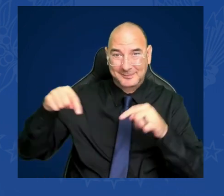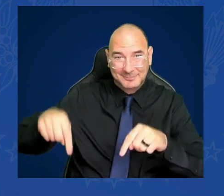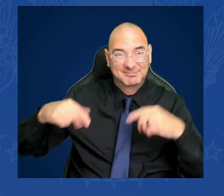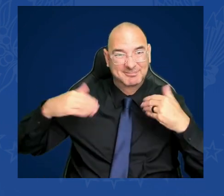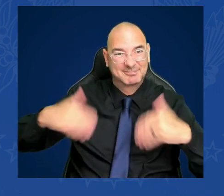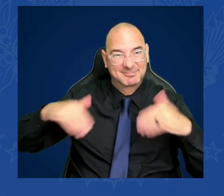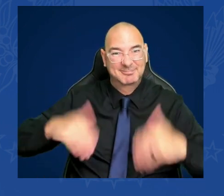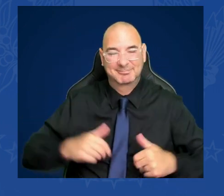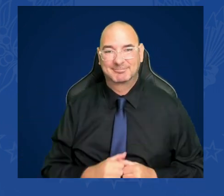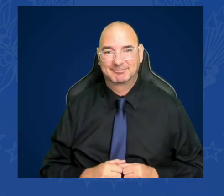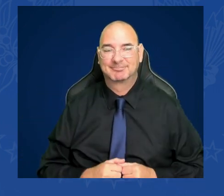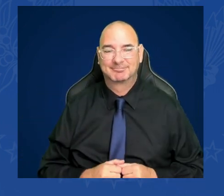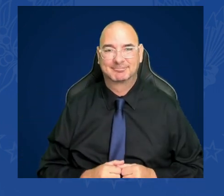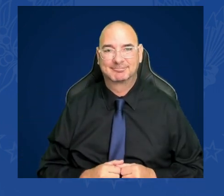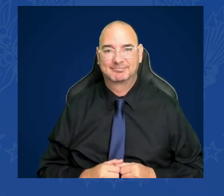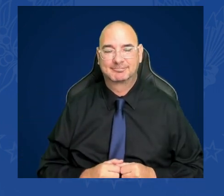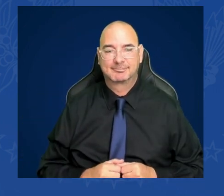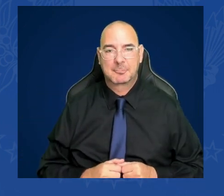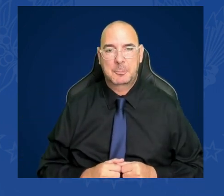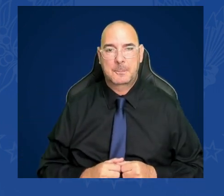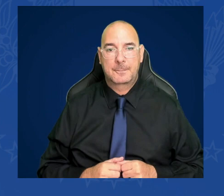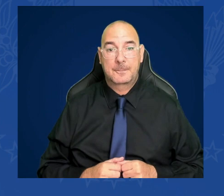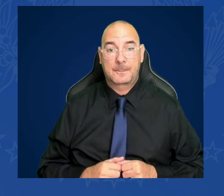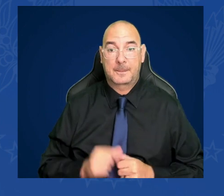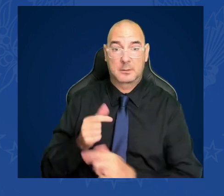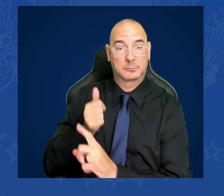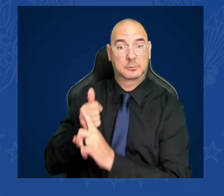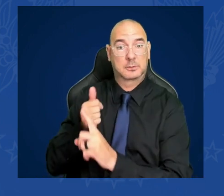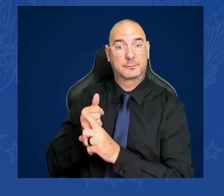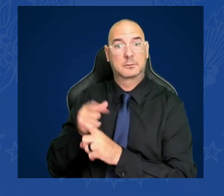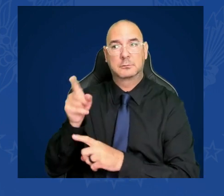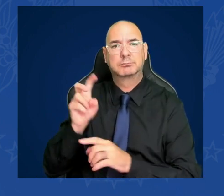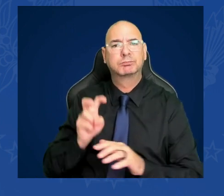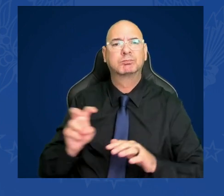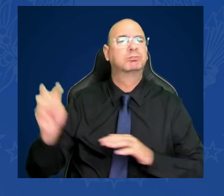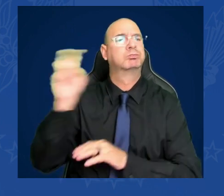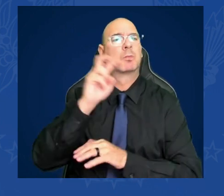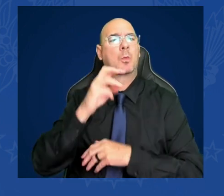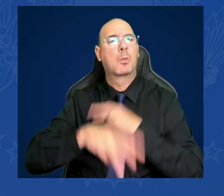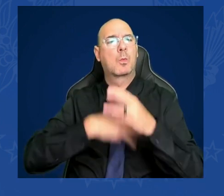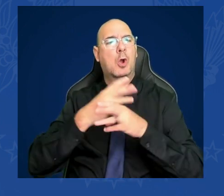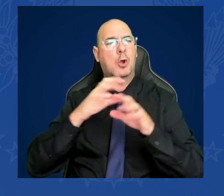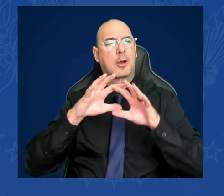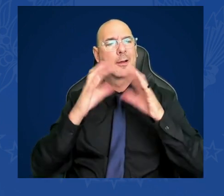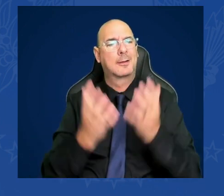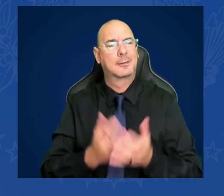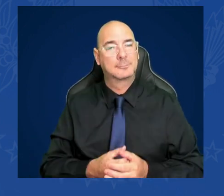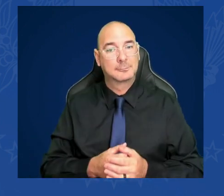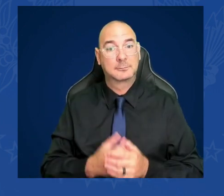She has traveled around the world with me, and this is her last trip. Lauren, I am so thankful for your service.